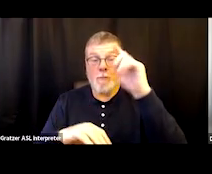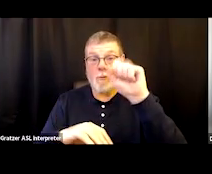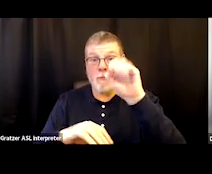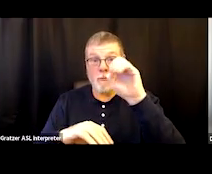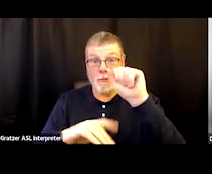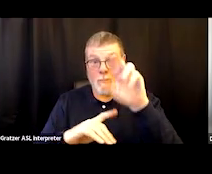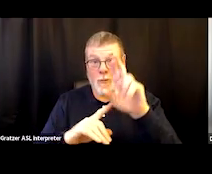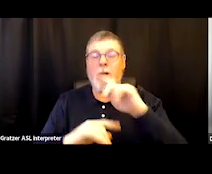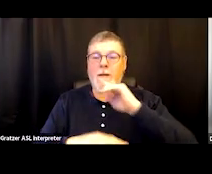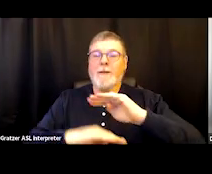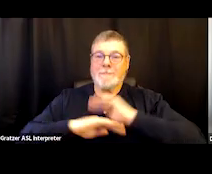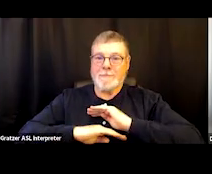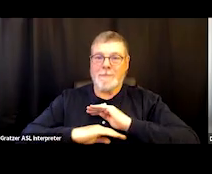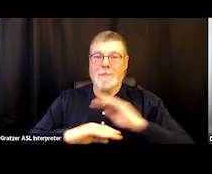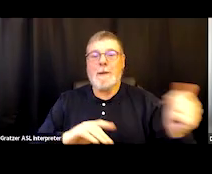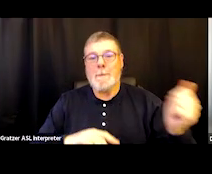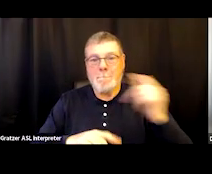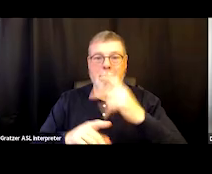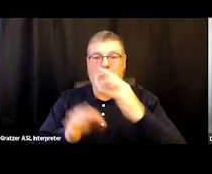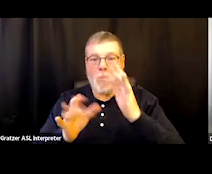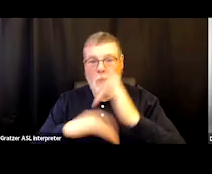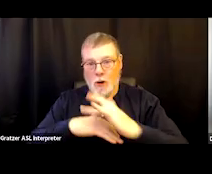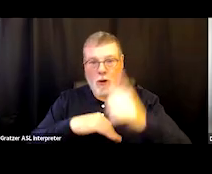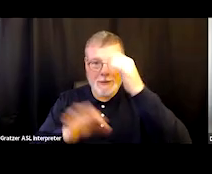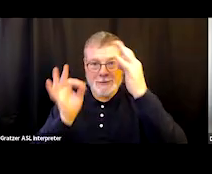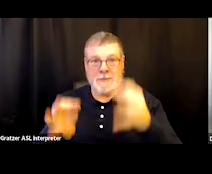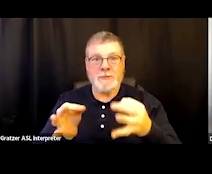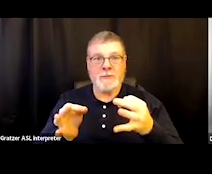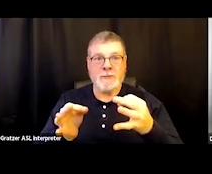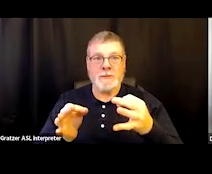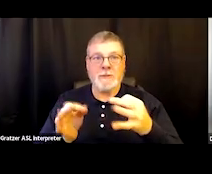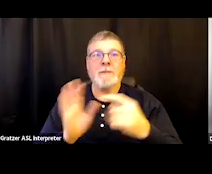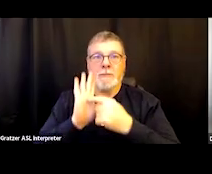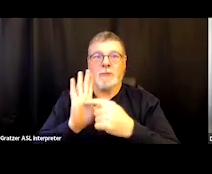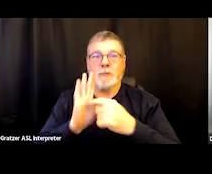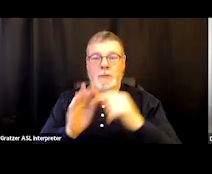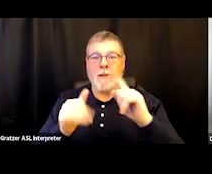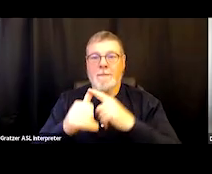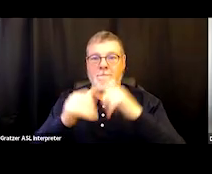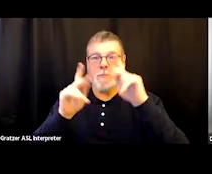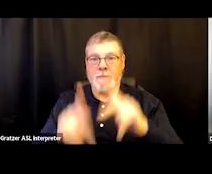so that we can get that earliest decision at step five by illustrating that the person meets the listing.